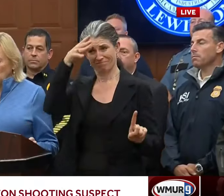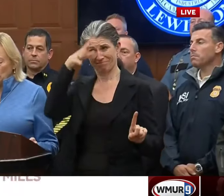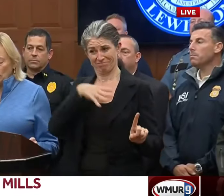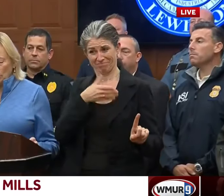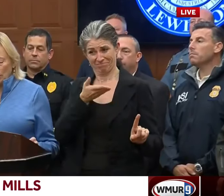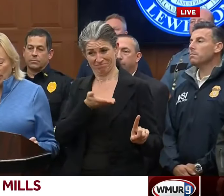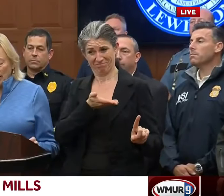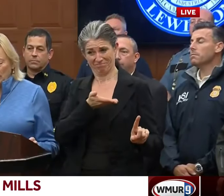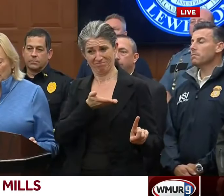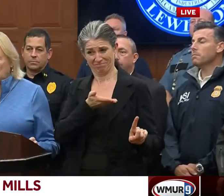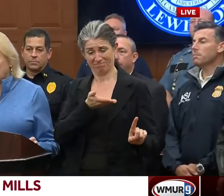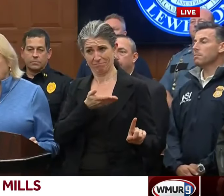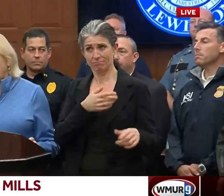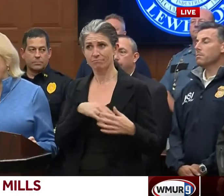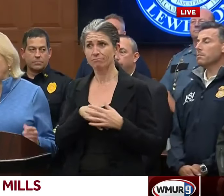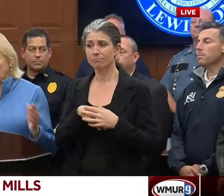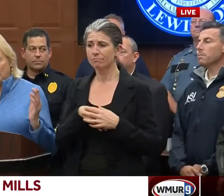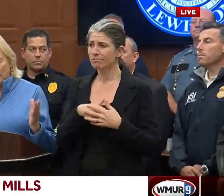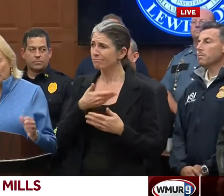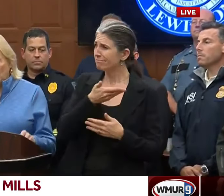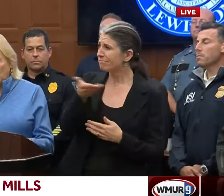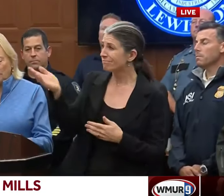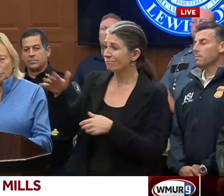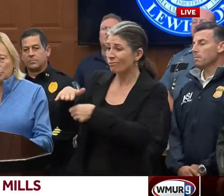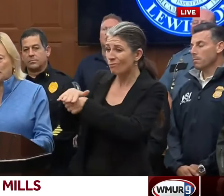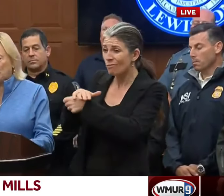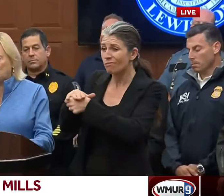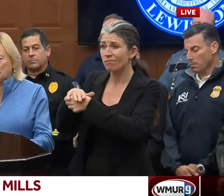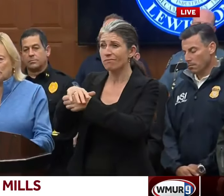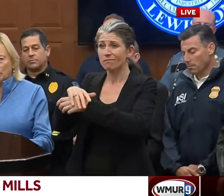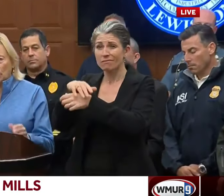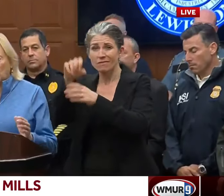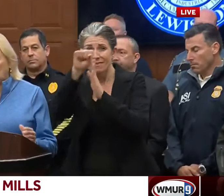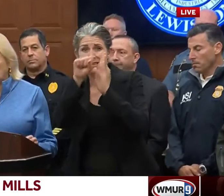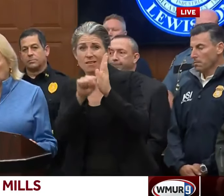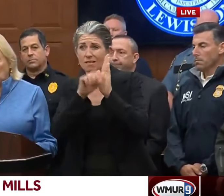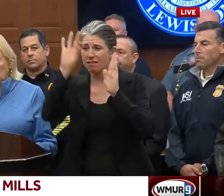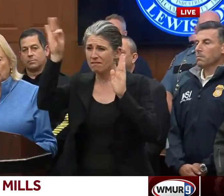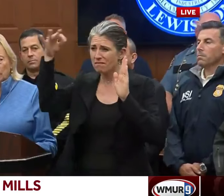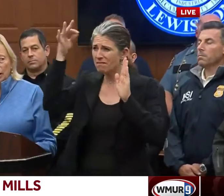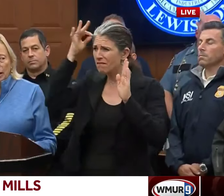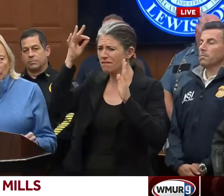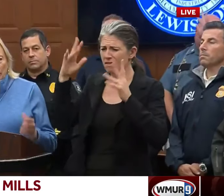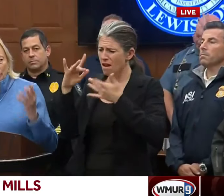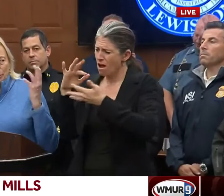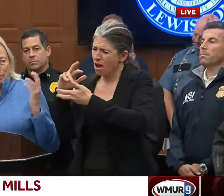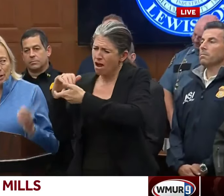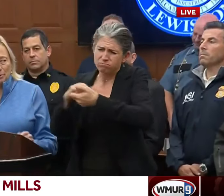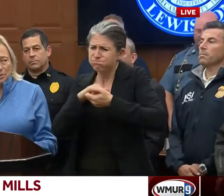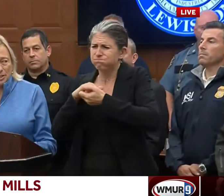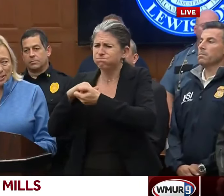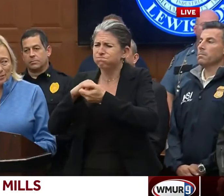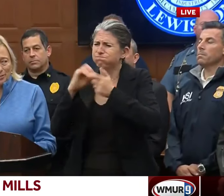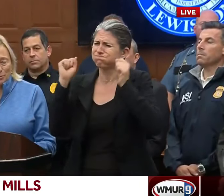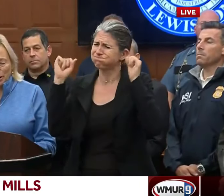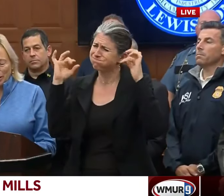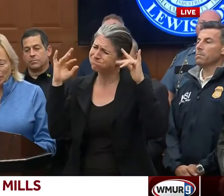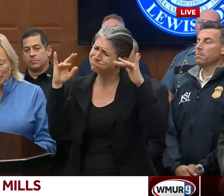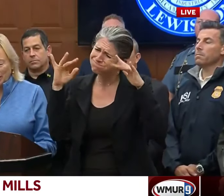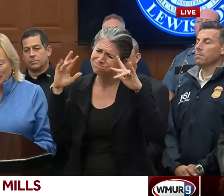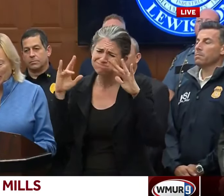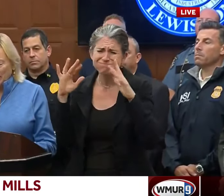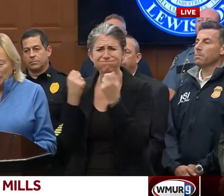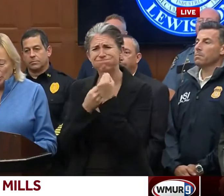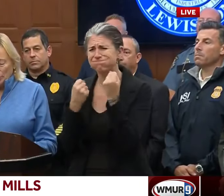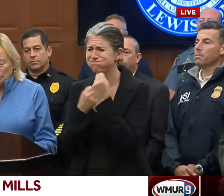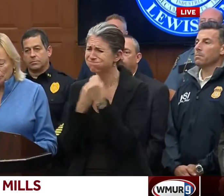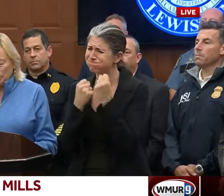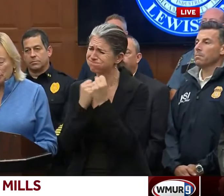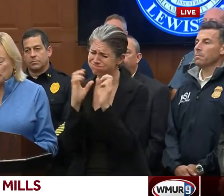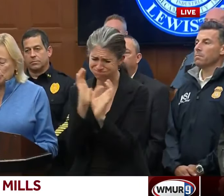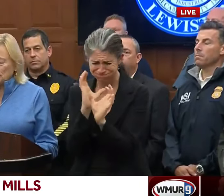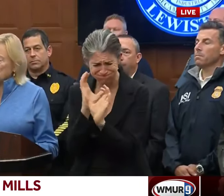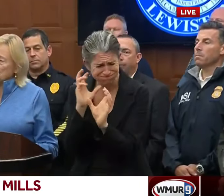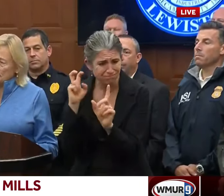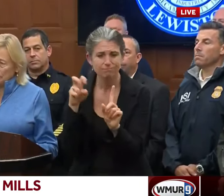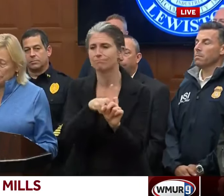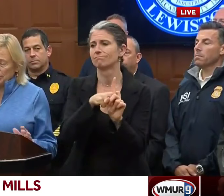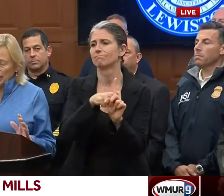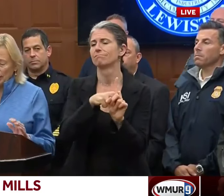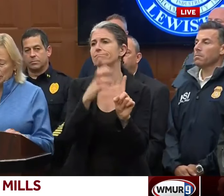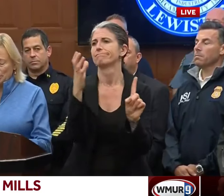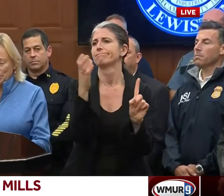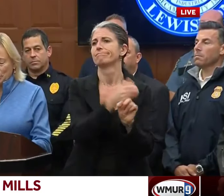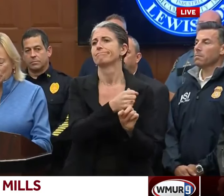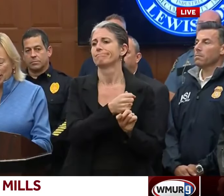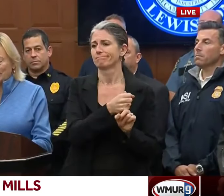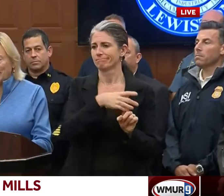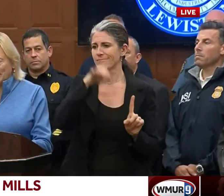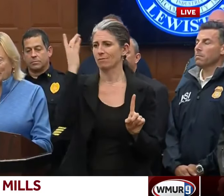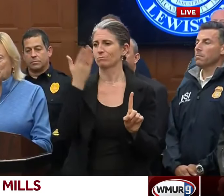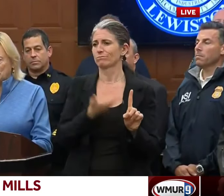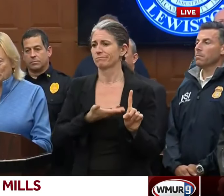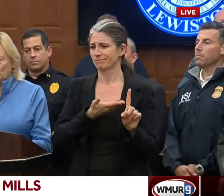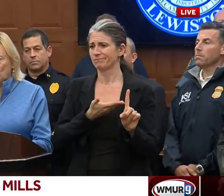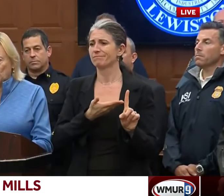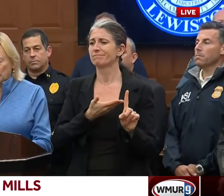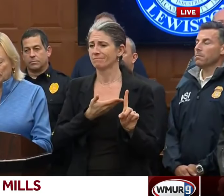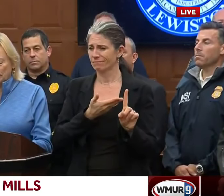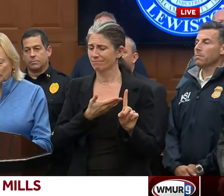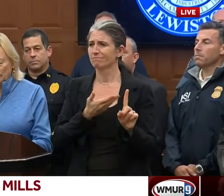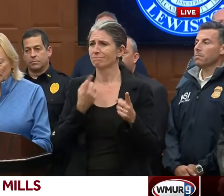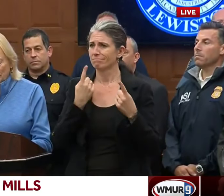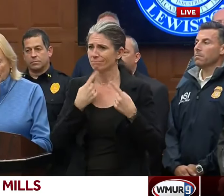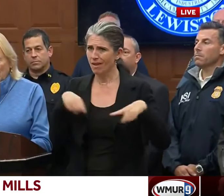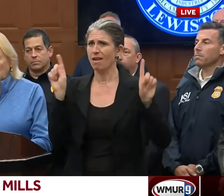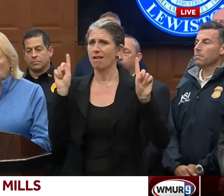BUT THIS DISCOVERY IS ENTIRELY THANKS TO THE HUNDREDS OF LOCAL COUNTY, STATE AND FEDERAL LAW ENFORCEMENT MEMBERS FROM ALL OVER AND PEOPLE FROM OTHER STATES AS WELL.